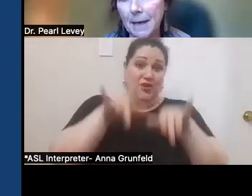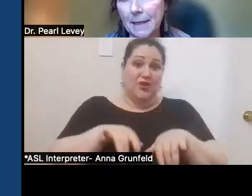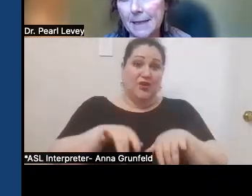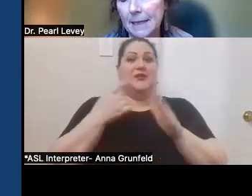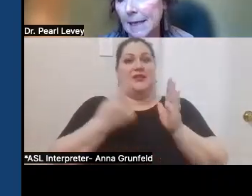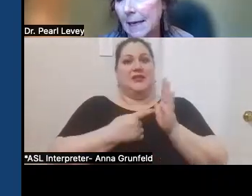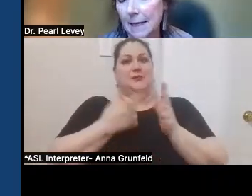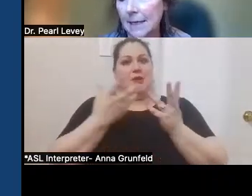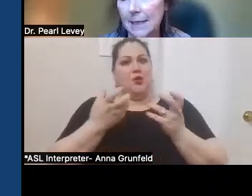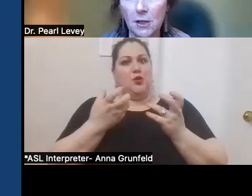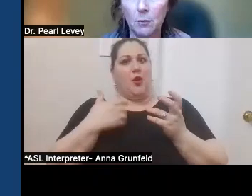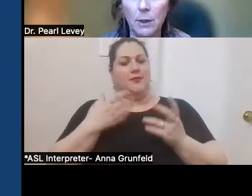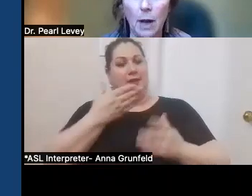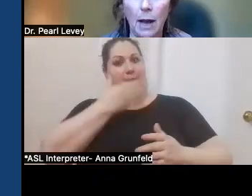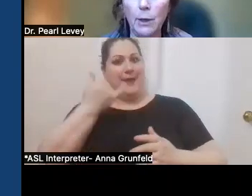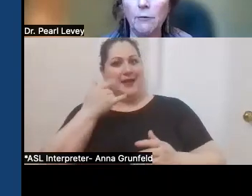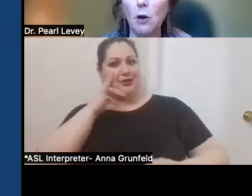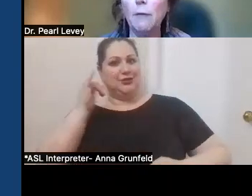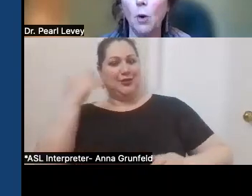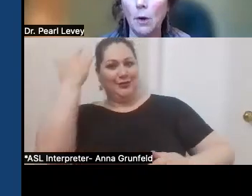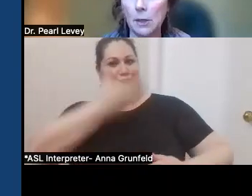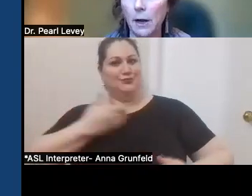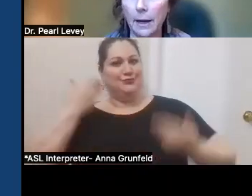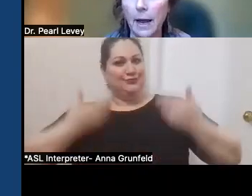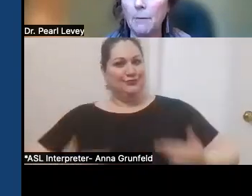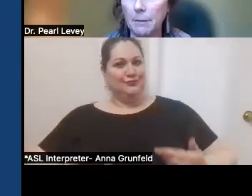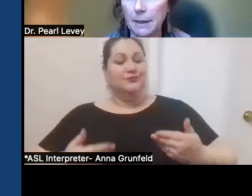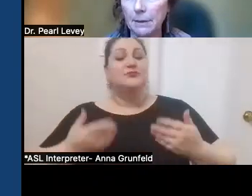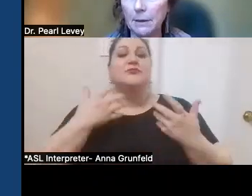But yeah, as Tony said, we have no way of quantifying how many people